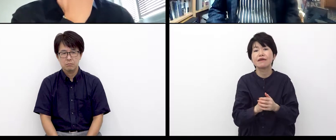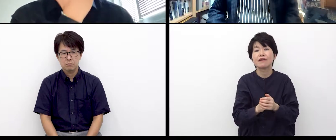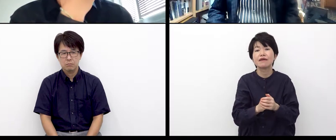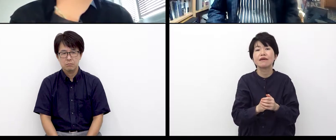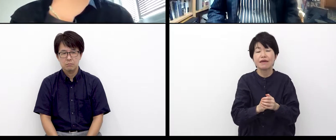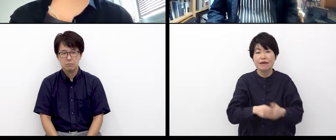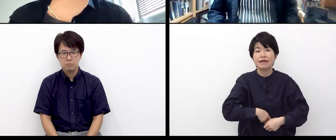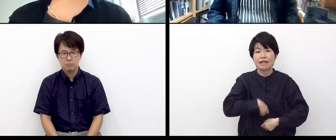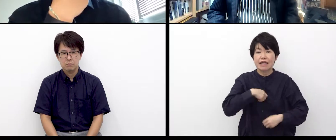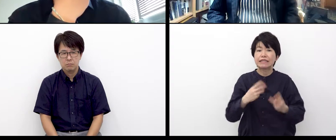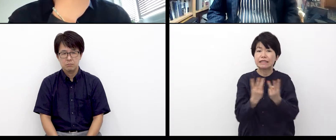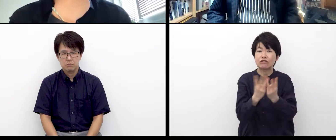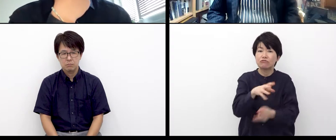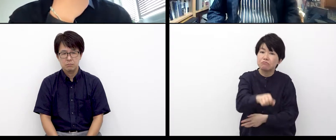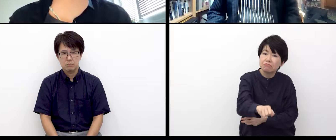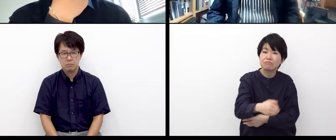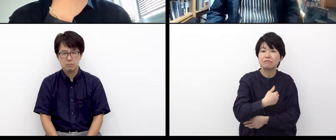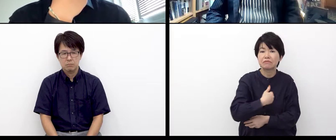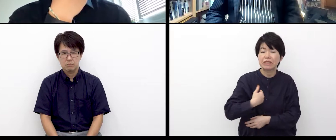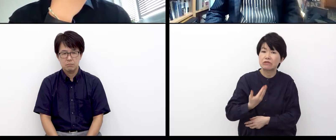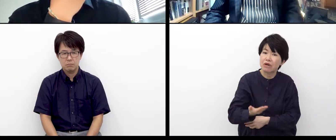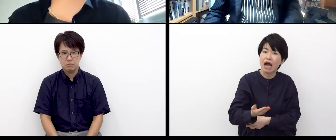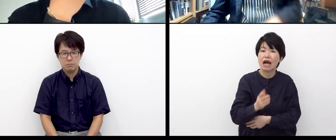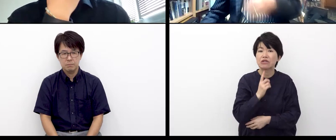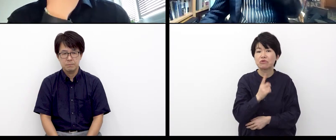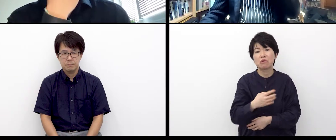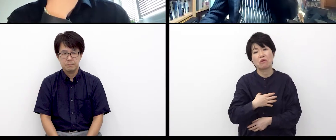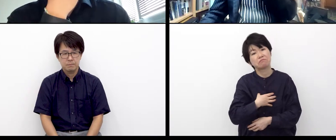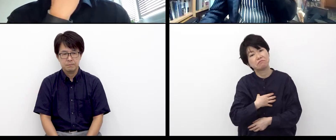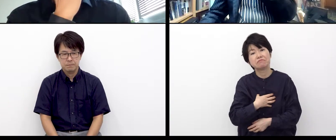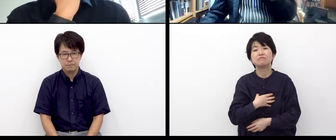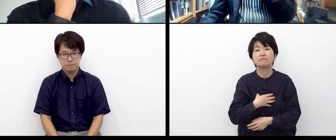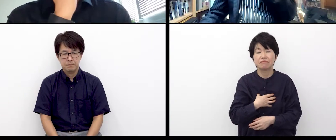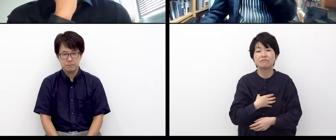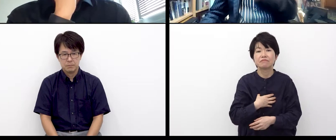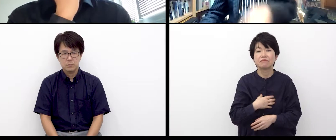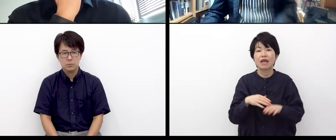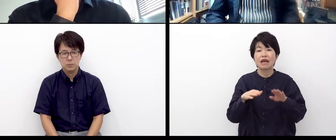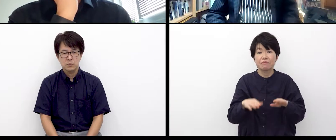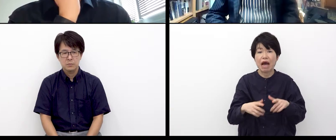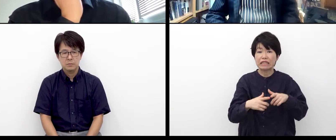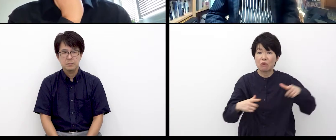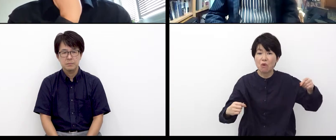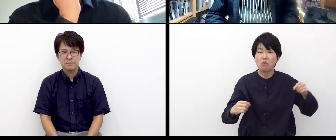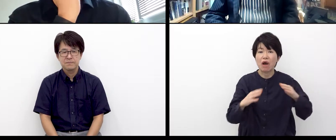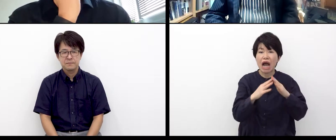to get the figures. There is a very strong prejudice against “hikikomori” in Japan,